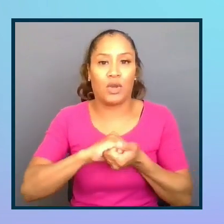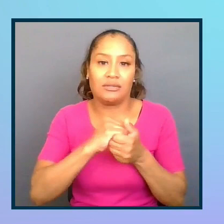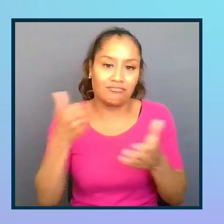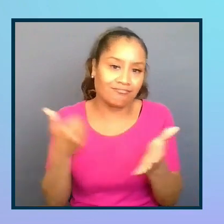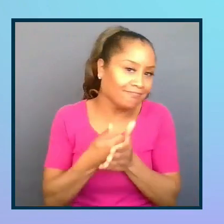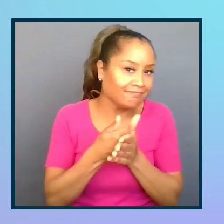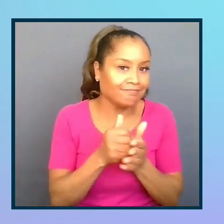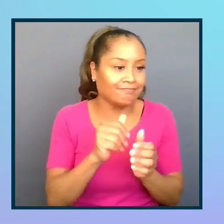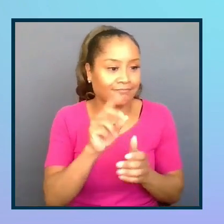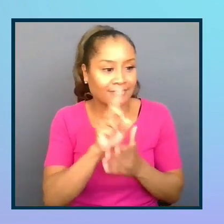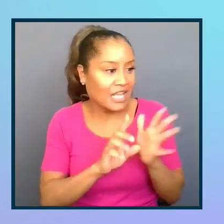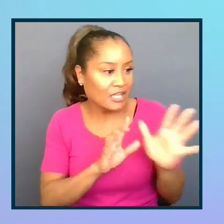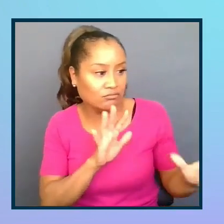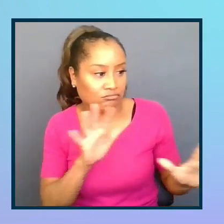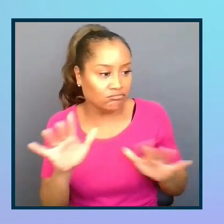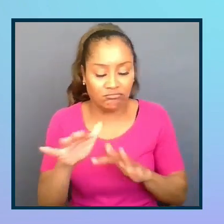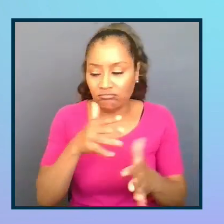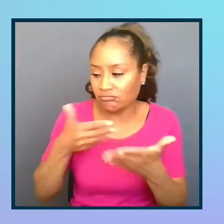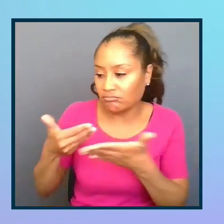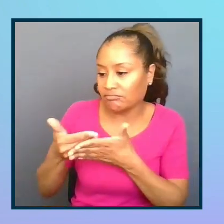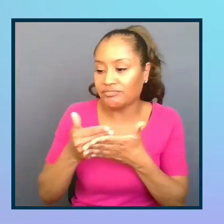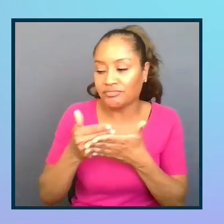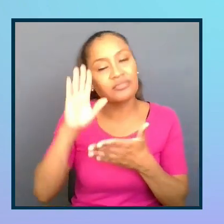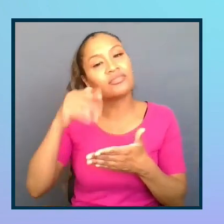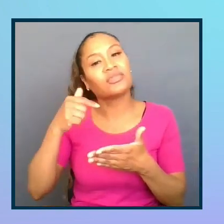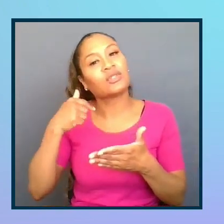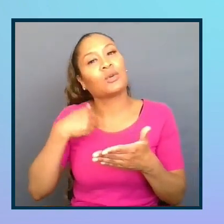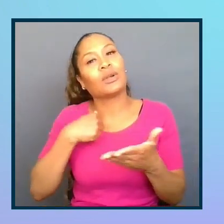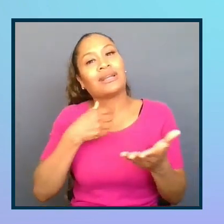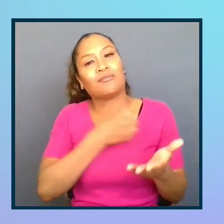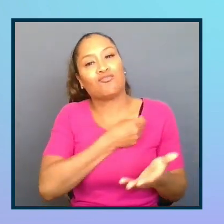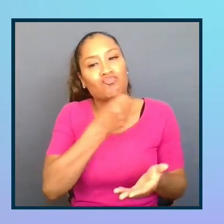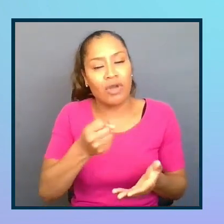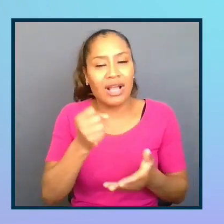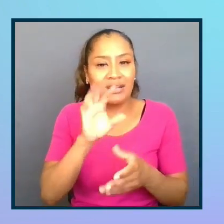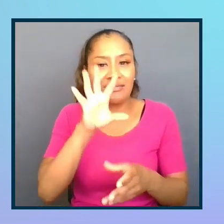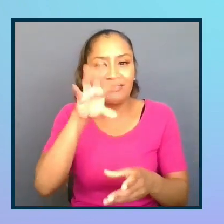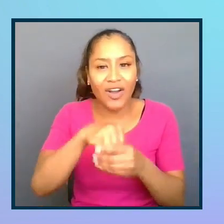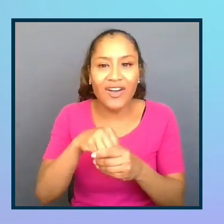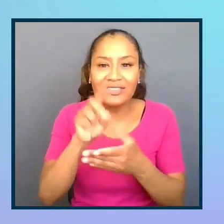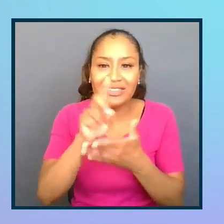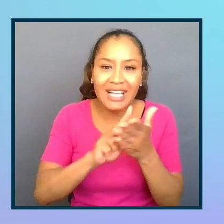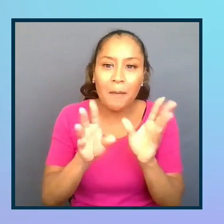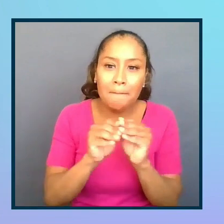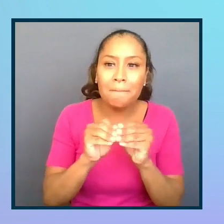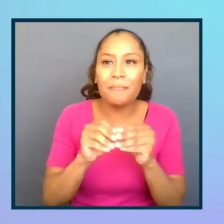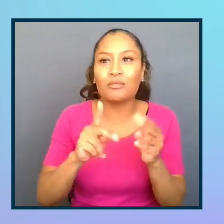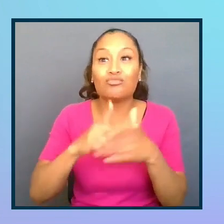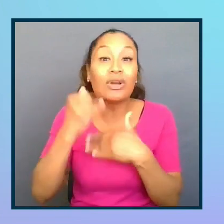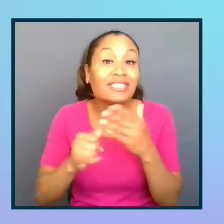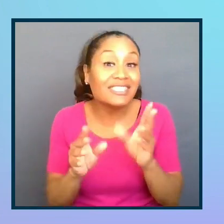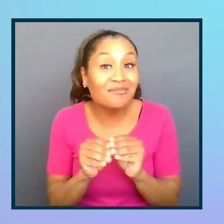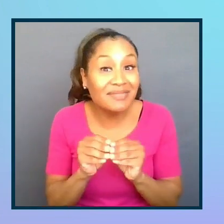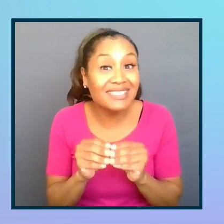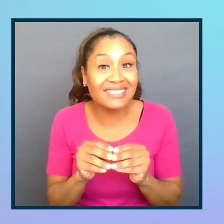Certainly we are always brought into design meetings and project meetings so everybody ask that question.